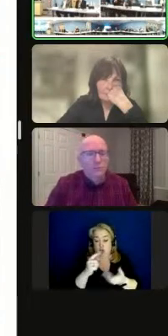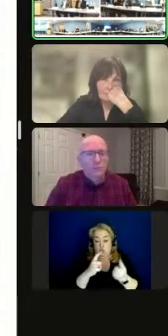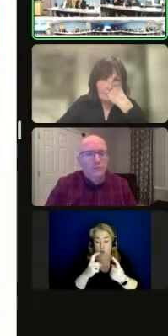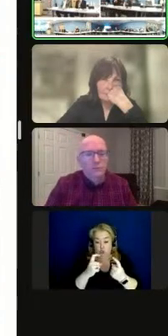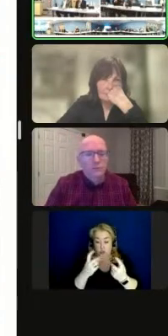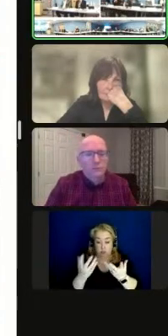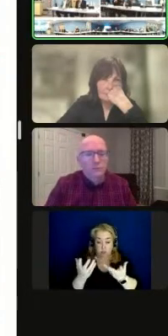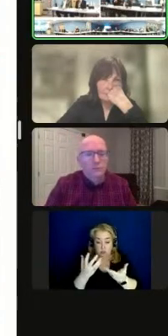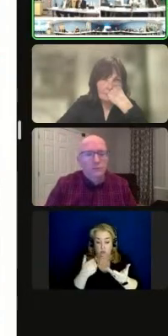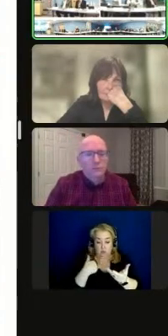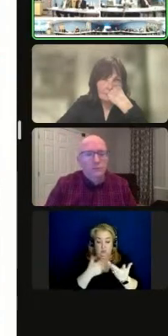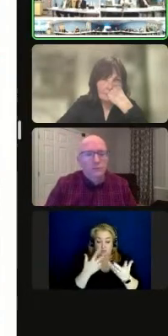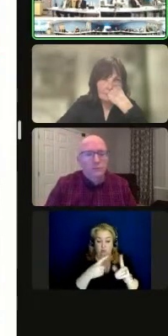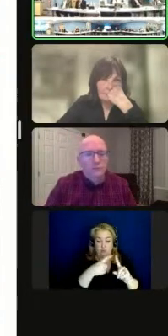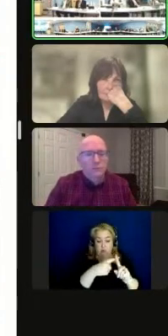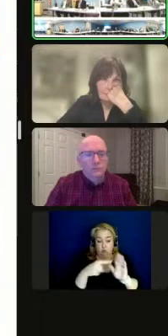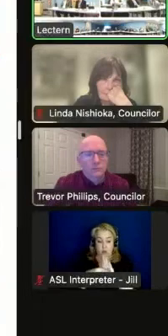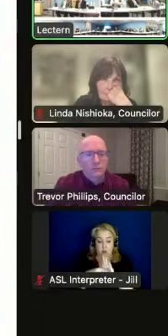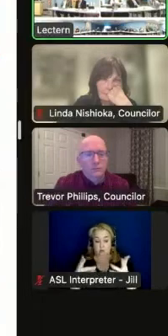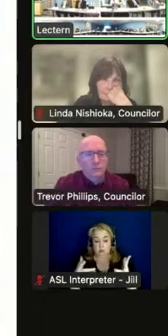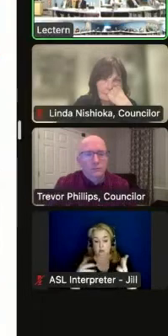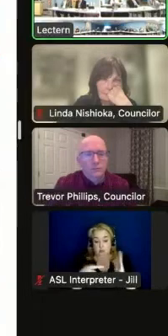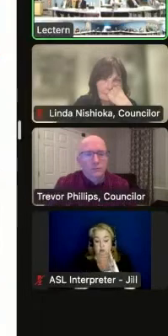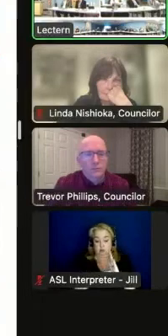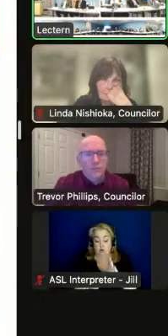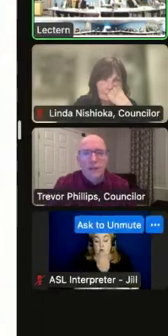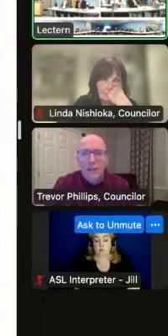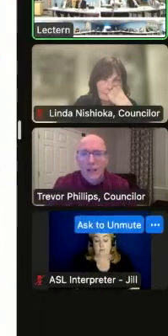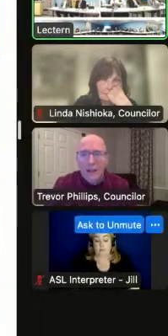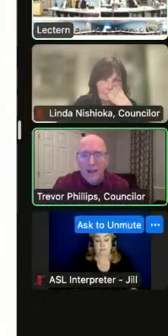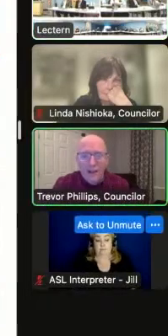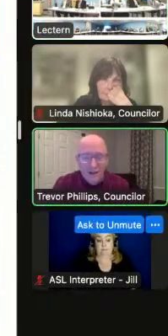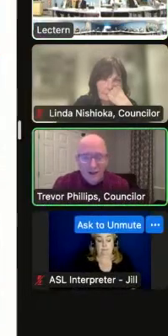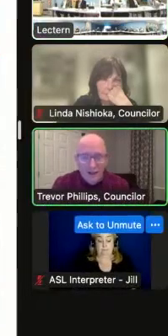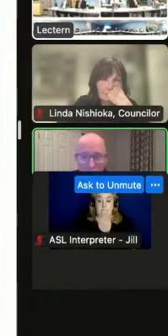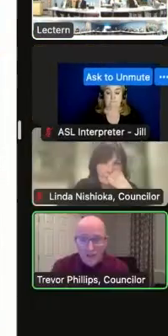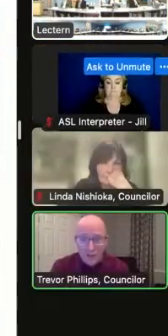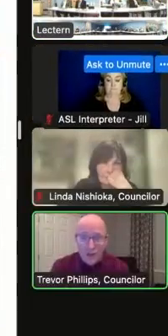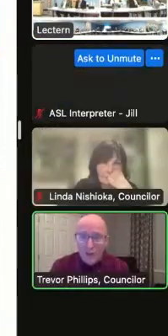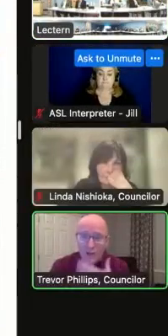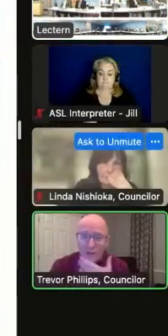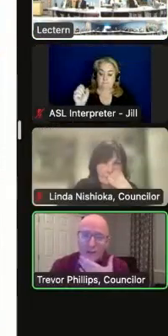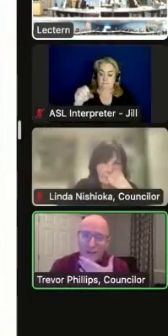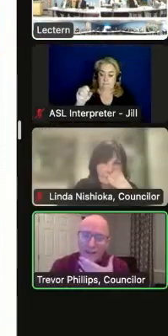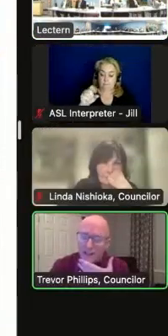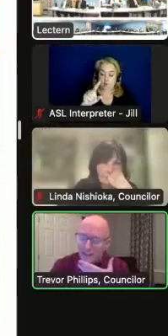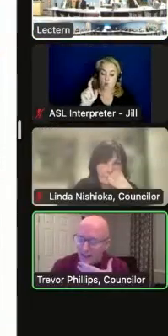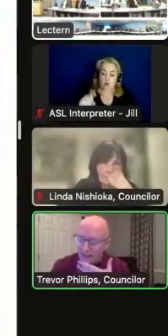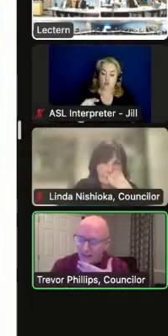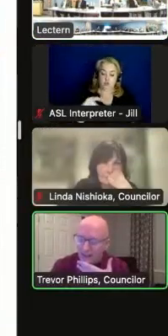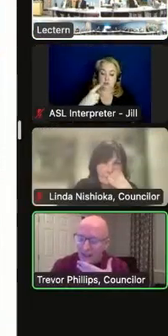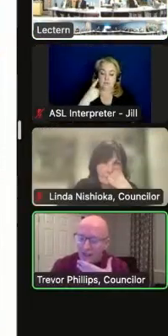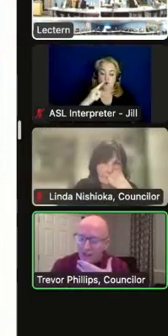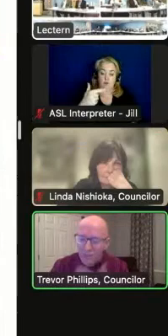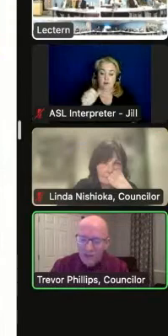THONLY ONES THAT INCREE OR